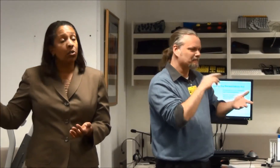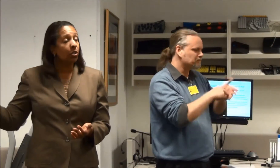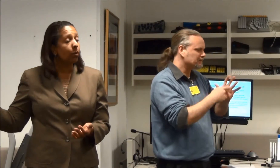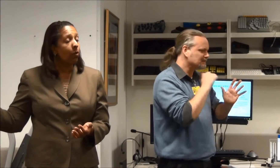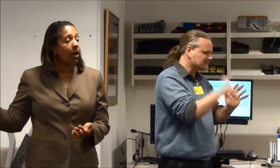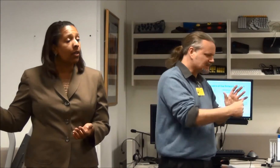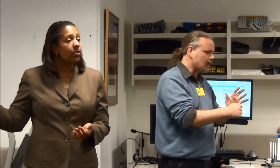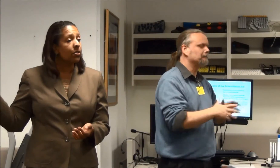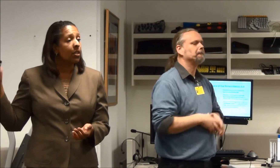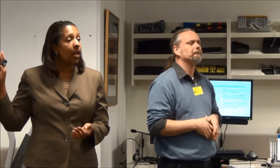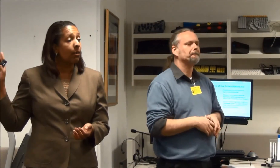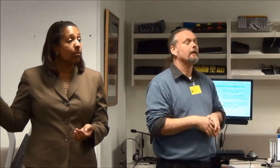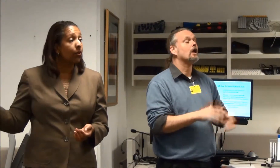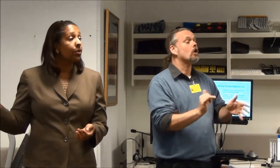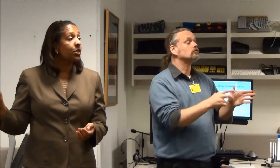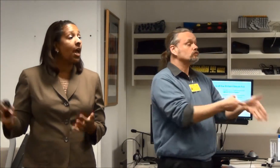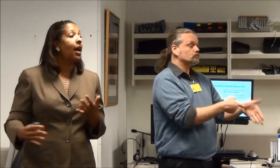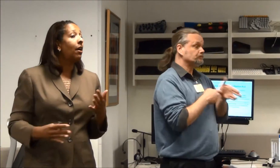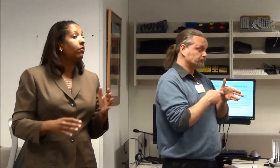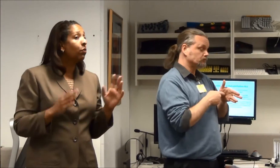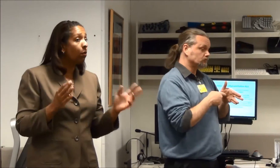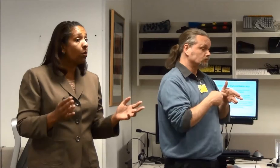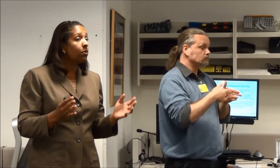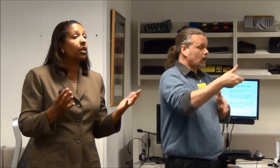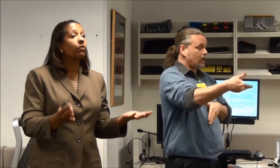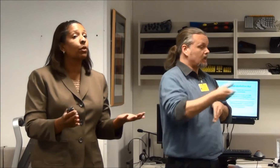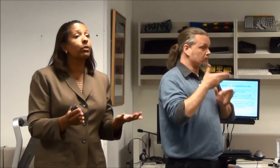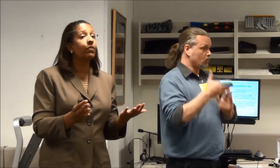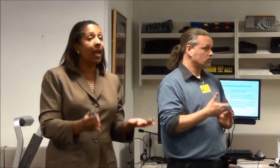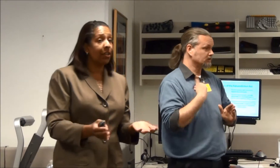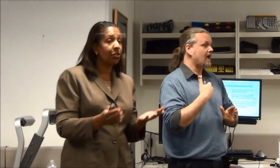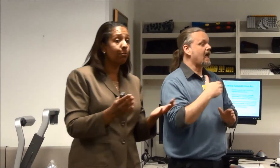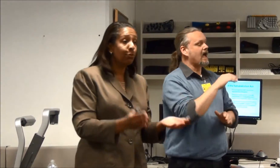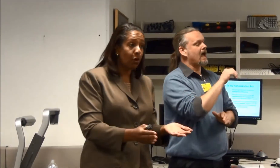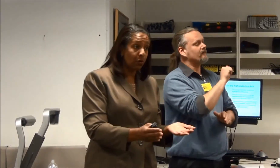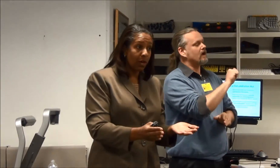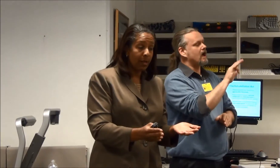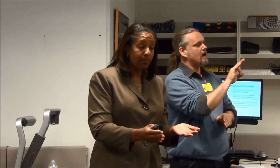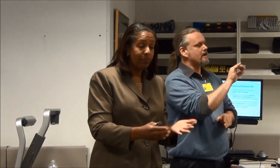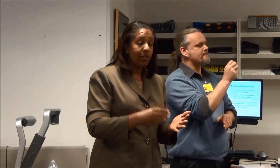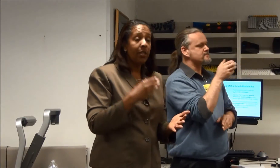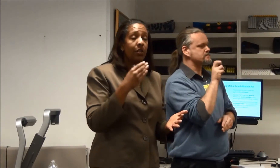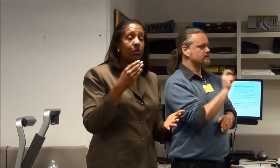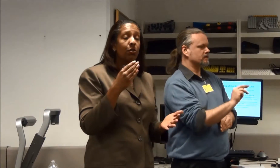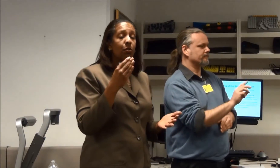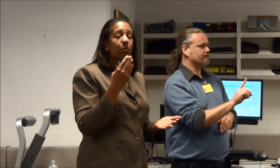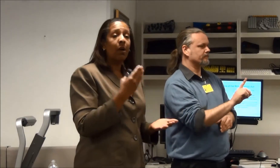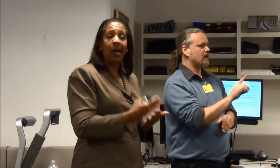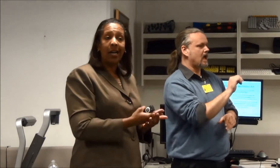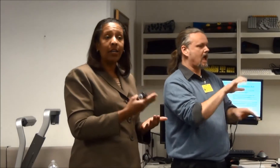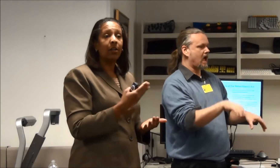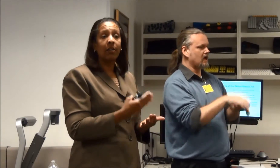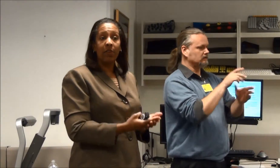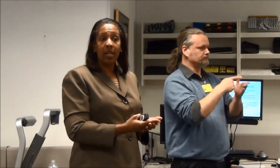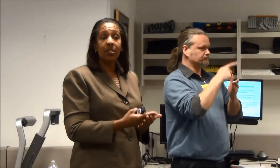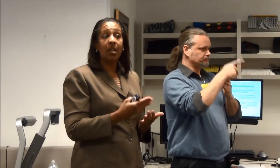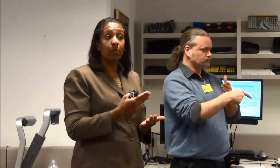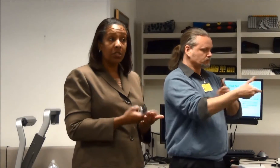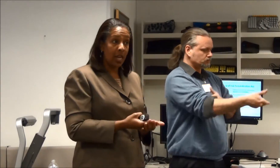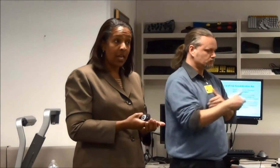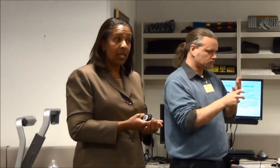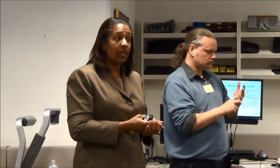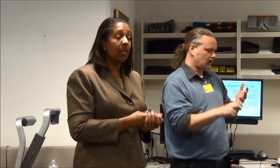It also requires that employers have an affirmative action program to hire, advance, and retain